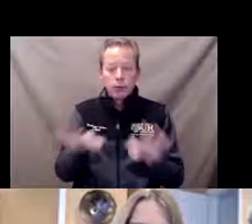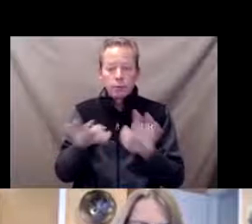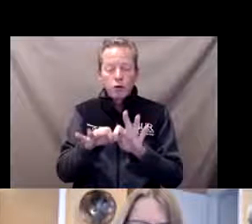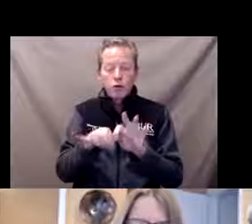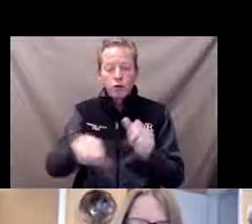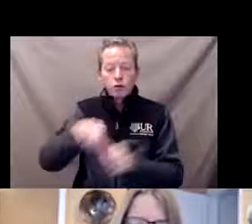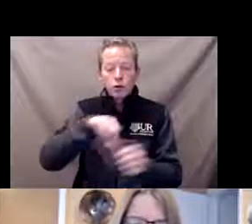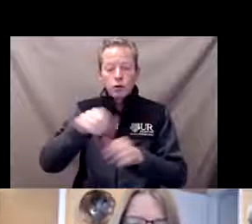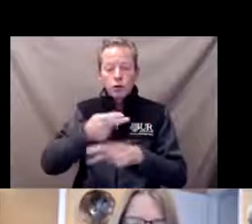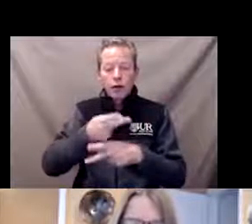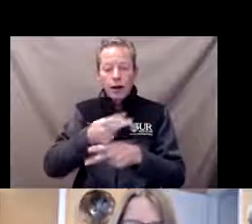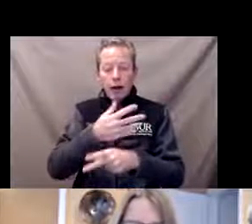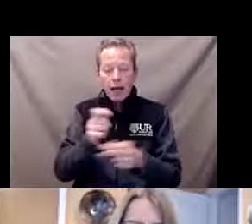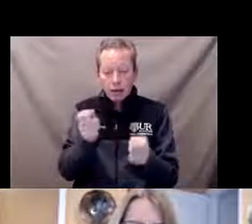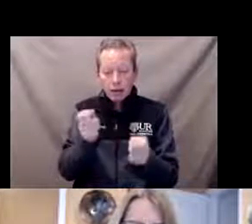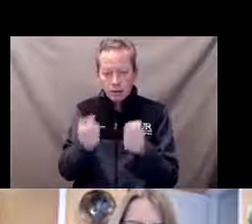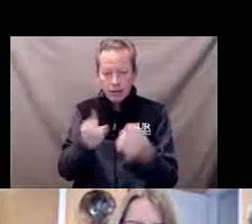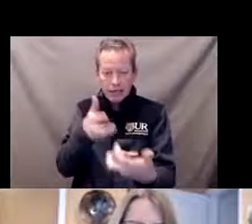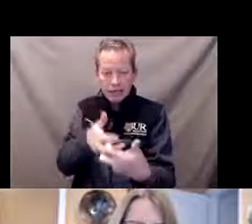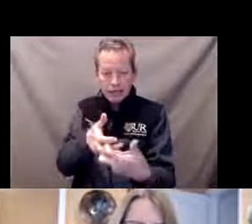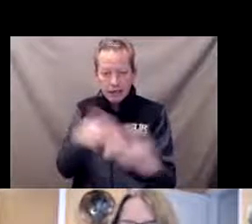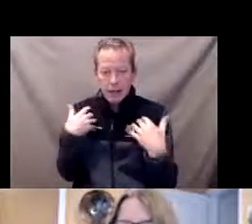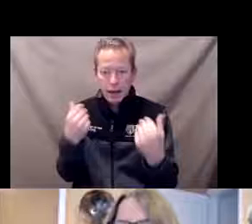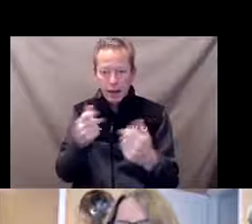and tailored health care which has sought to address the health needs